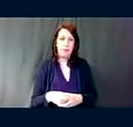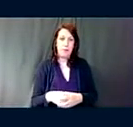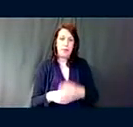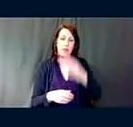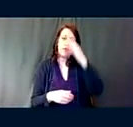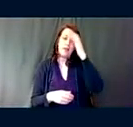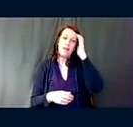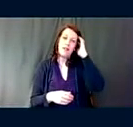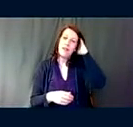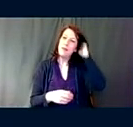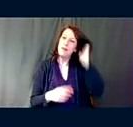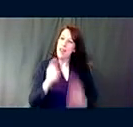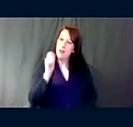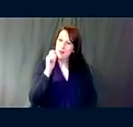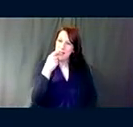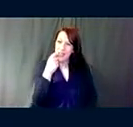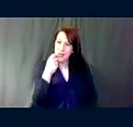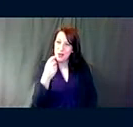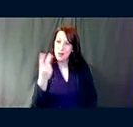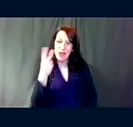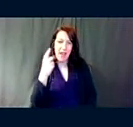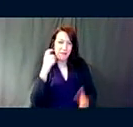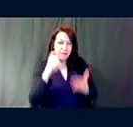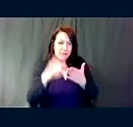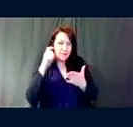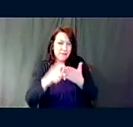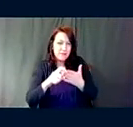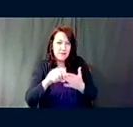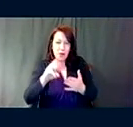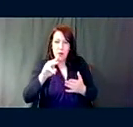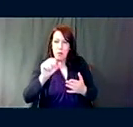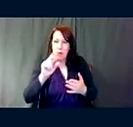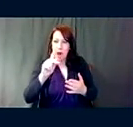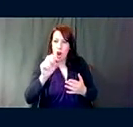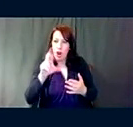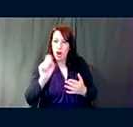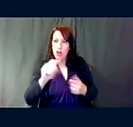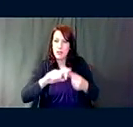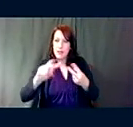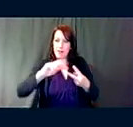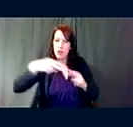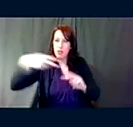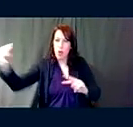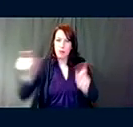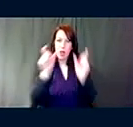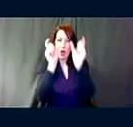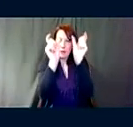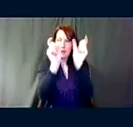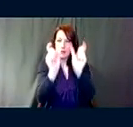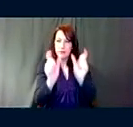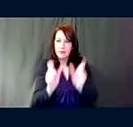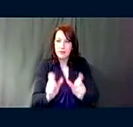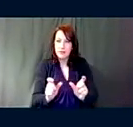NEXT SLIDE. WHAT'S REALLY COOL IS NOW THAT WE HAVE MARKERS THAT GO ACROSS